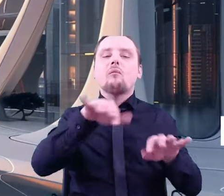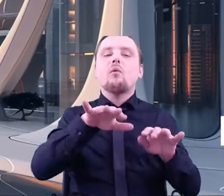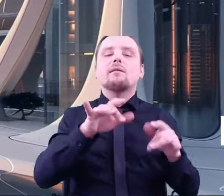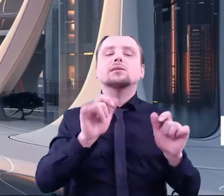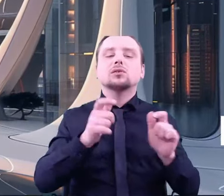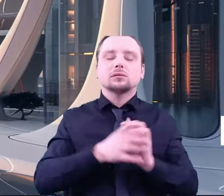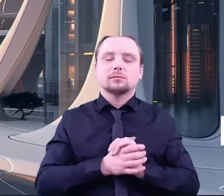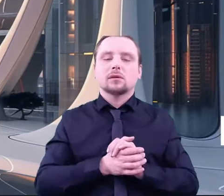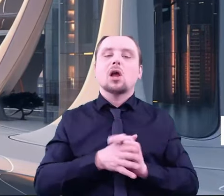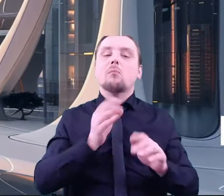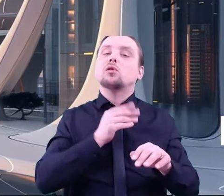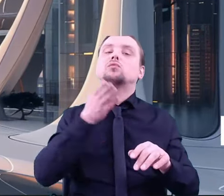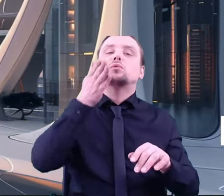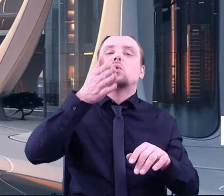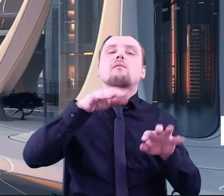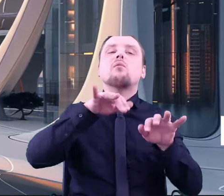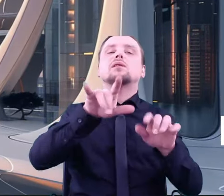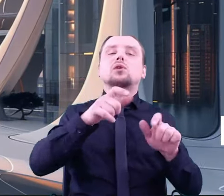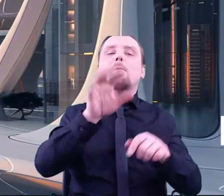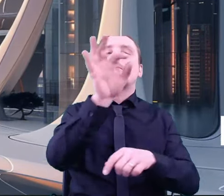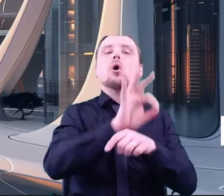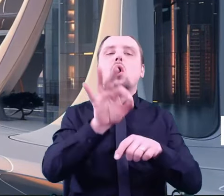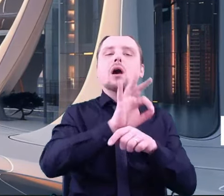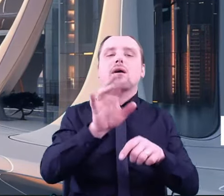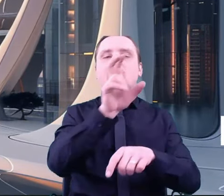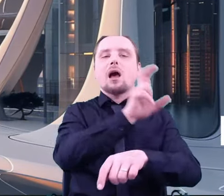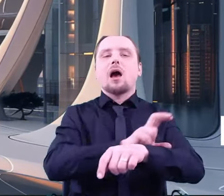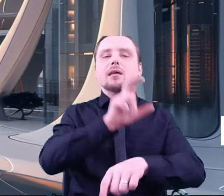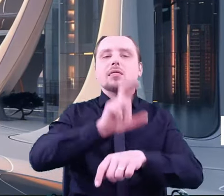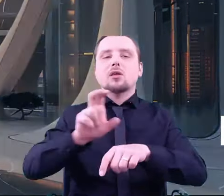and might do so in the future, architectural design and the architect profession.